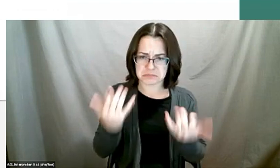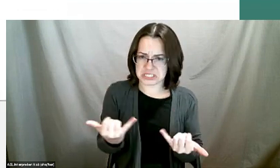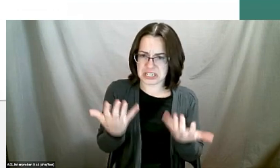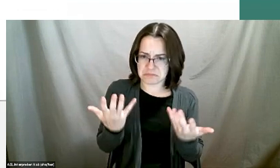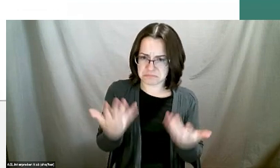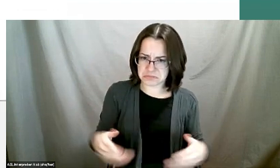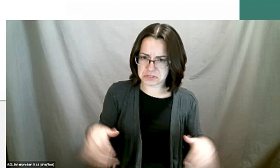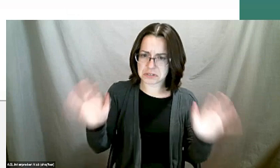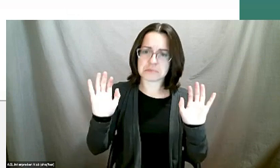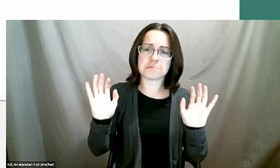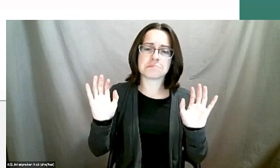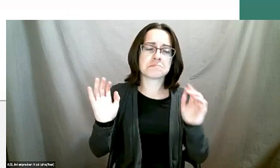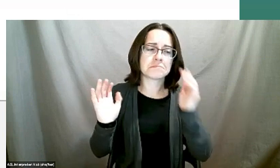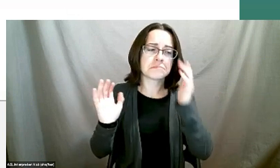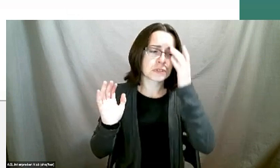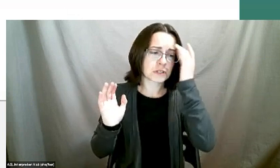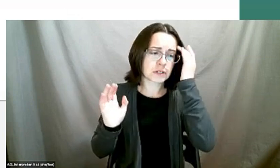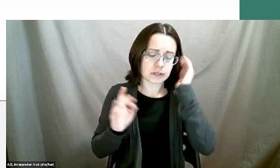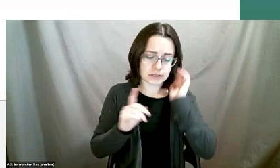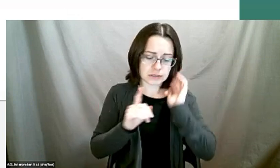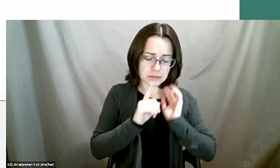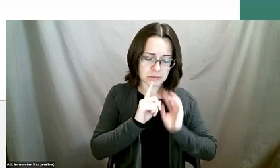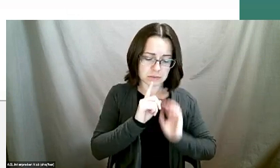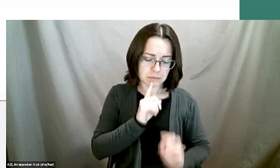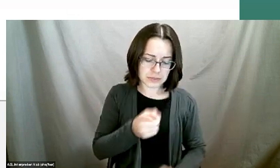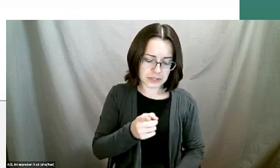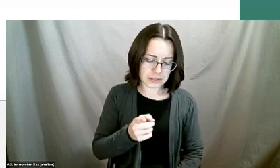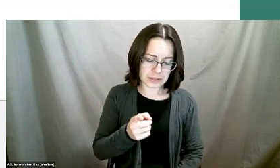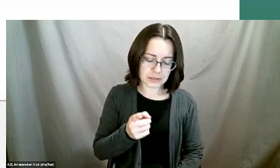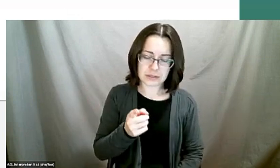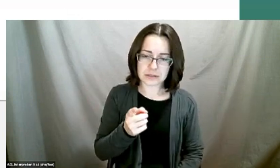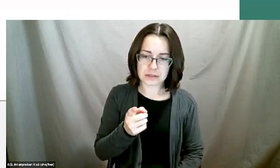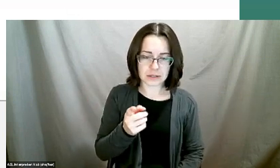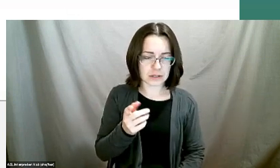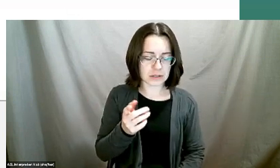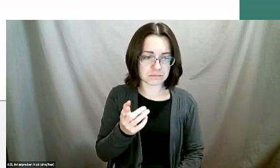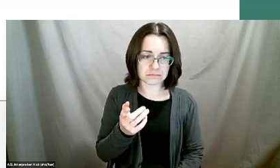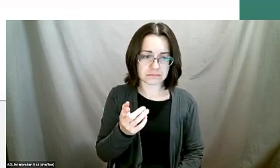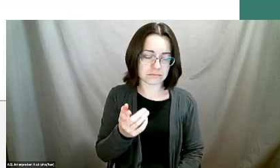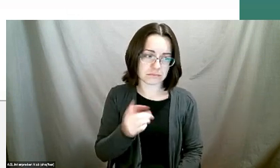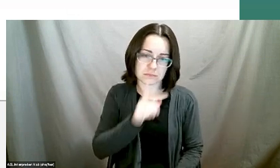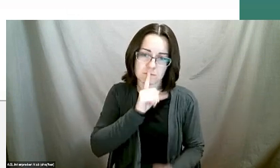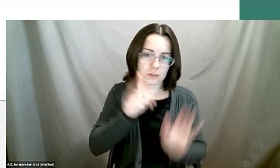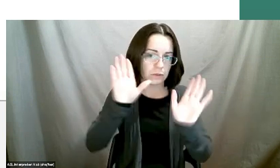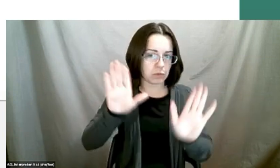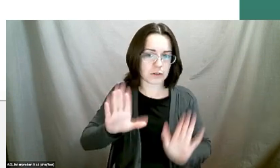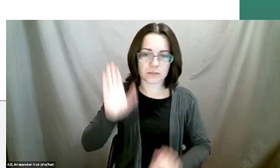Really and truly. This was really wonderful and it was sponsored by the National Research Center on